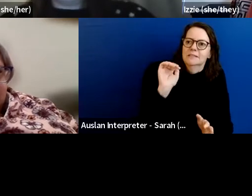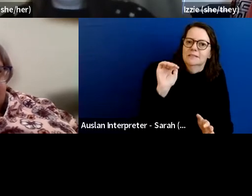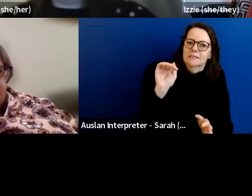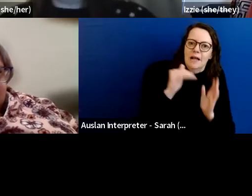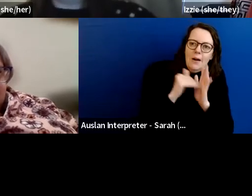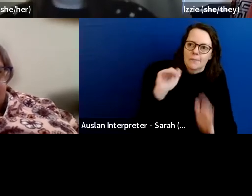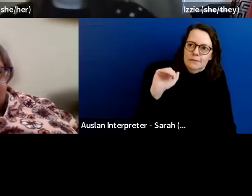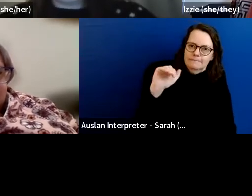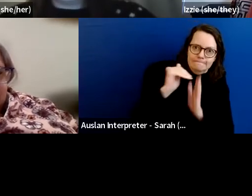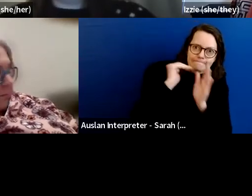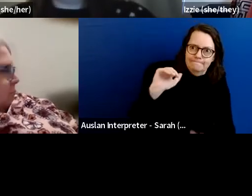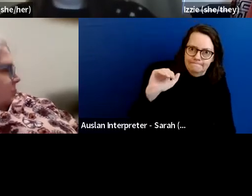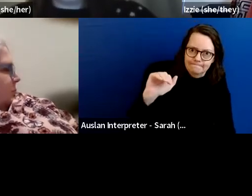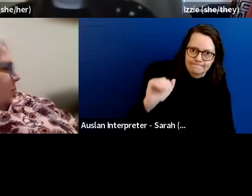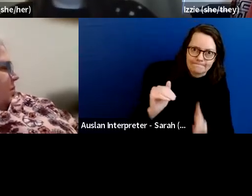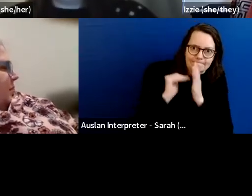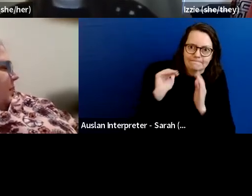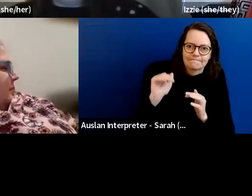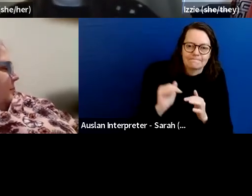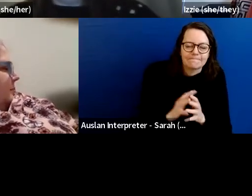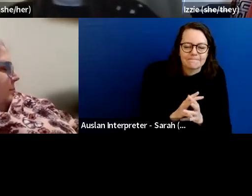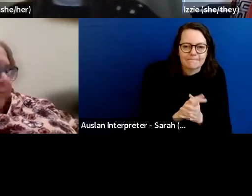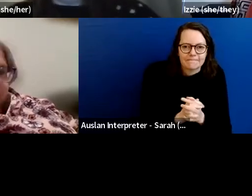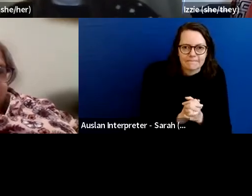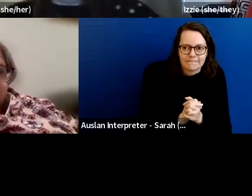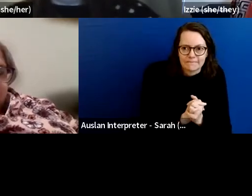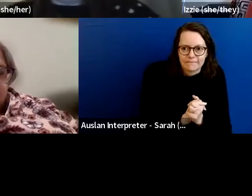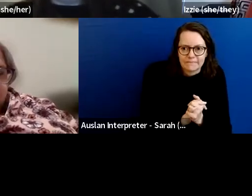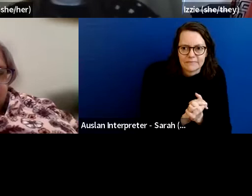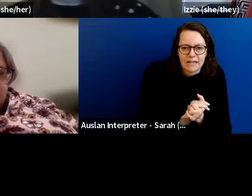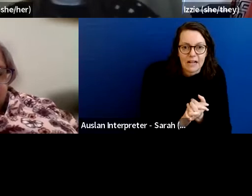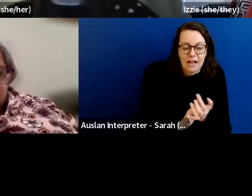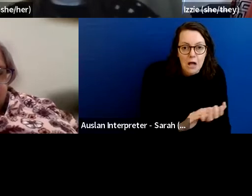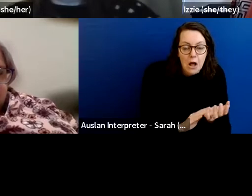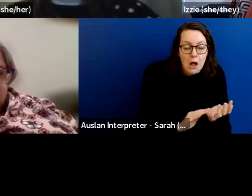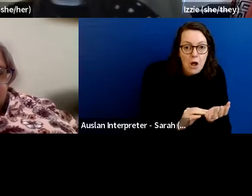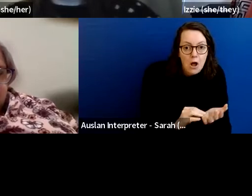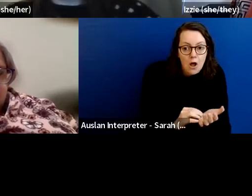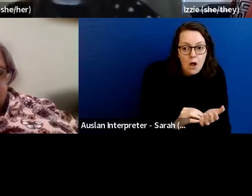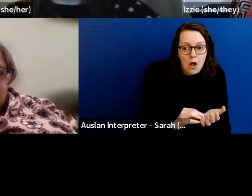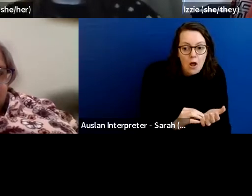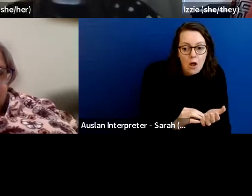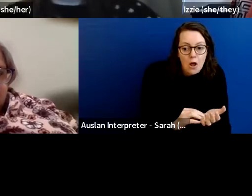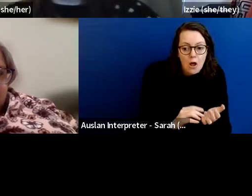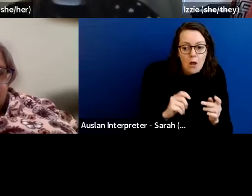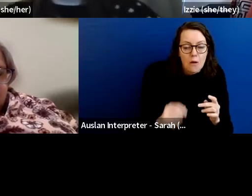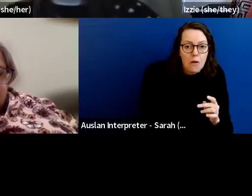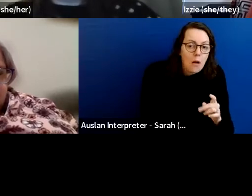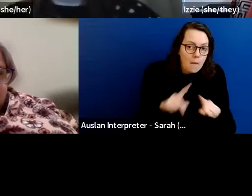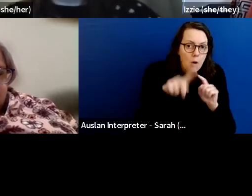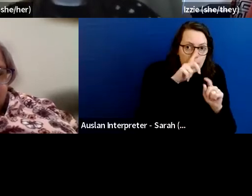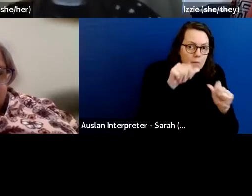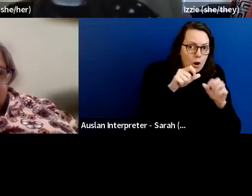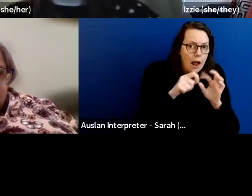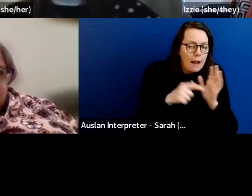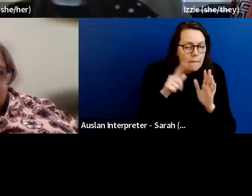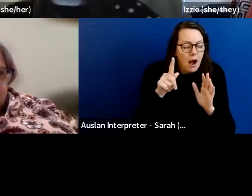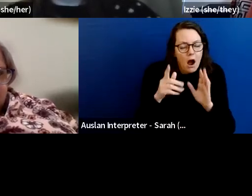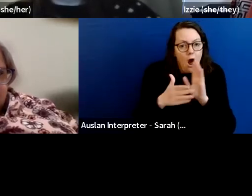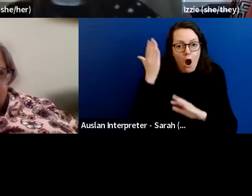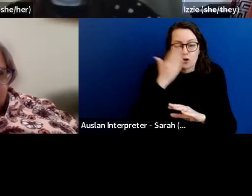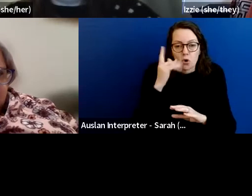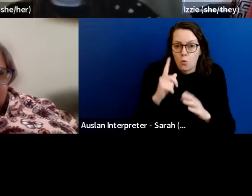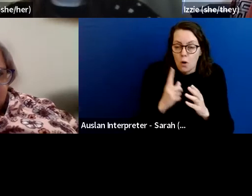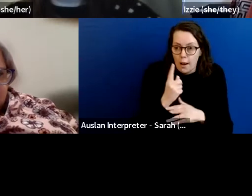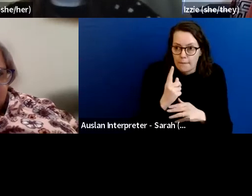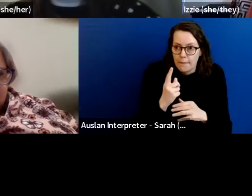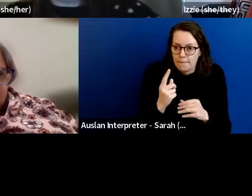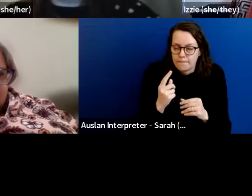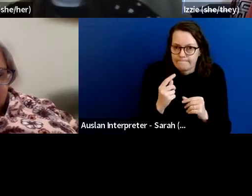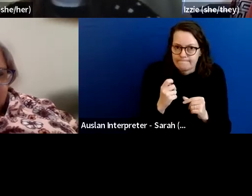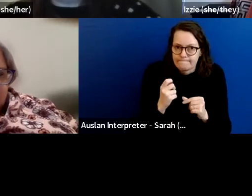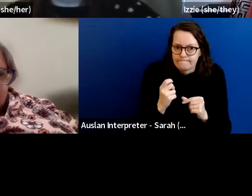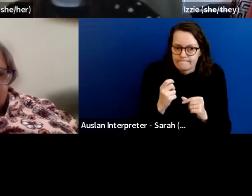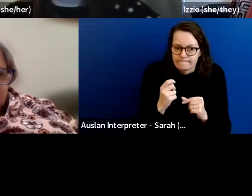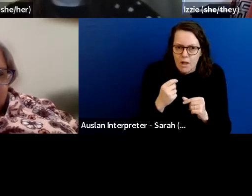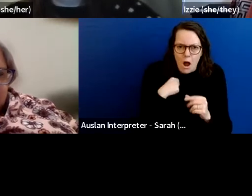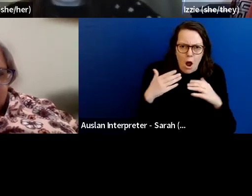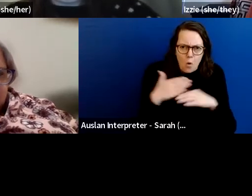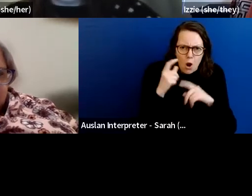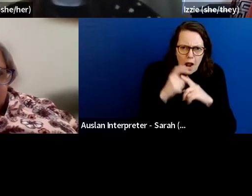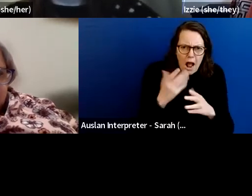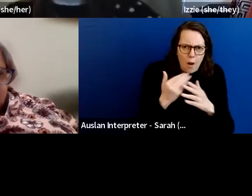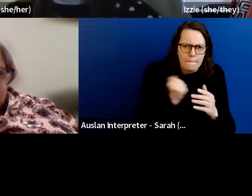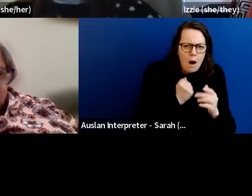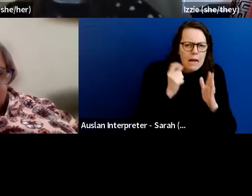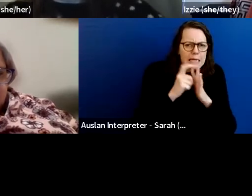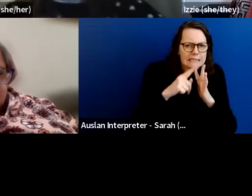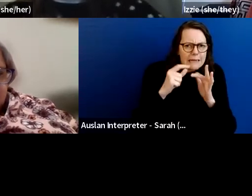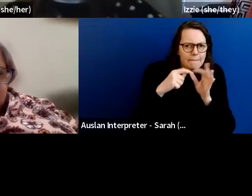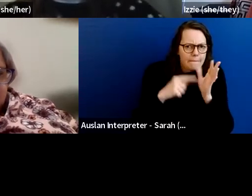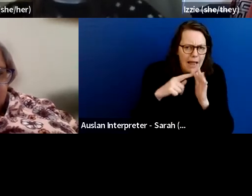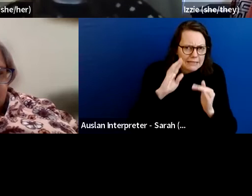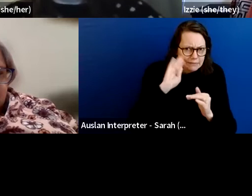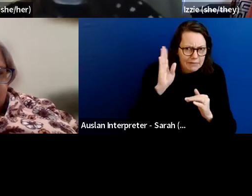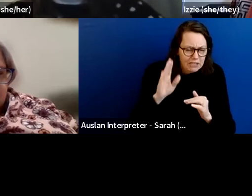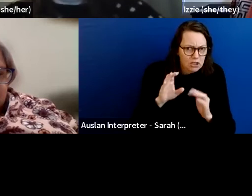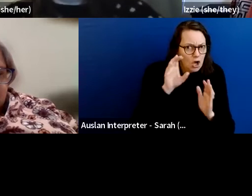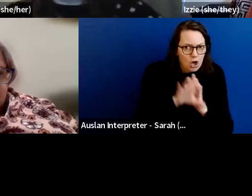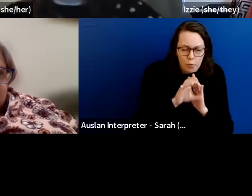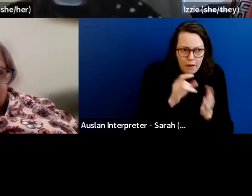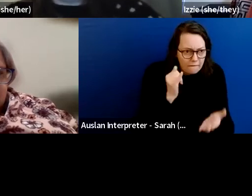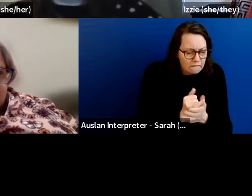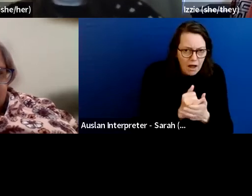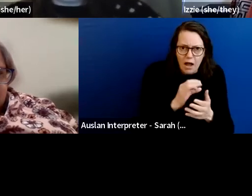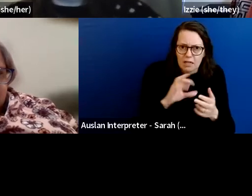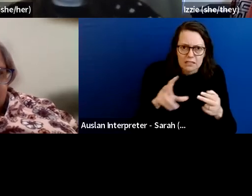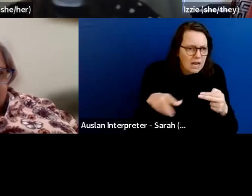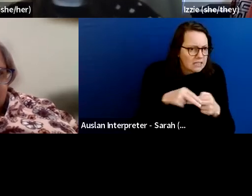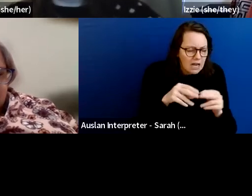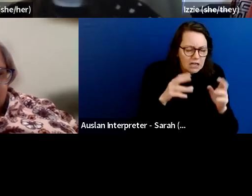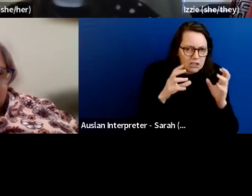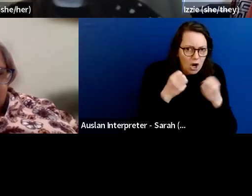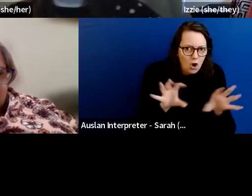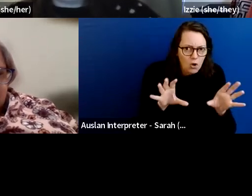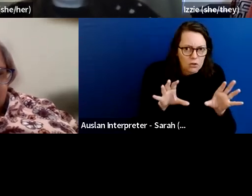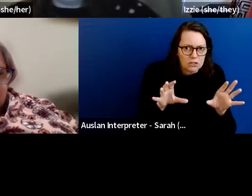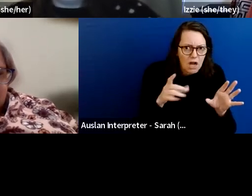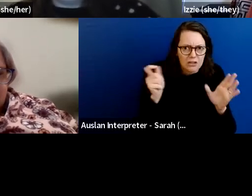I think it was also really important is how that was received our time. Yes, it's a little bit later on but when I was in high school I worked really, really hard on my debate speech, and they competed in where he didn't touch my speech, and I was forced